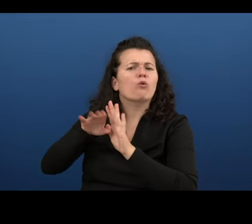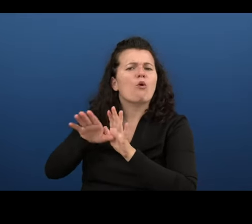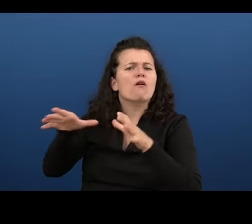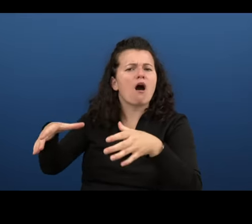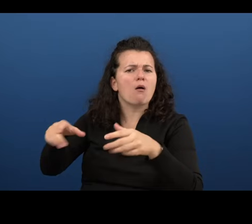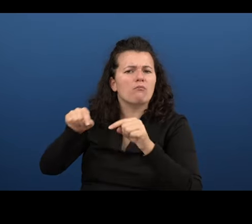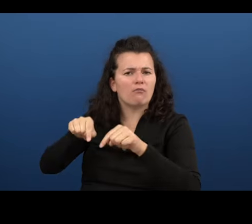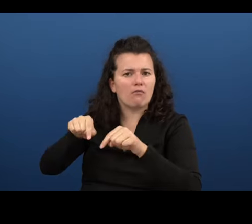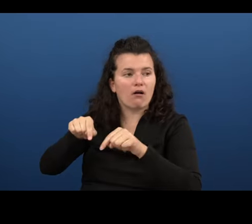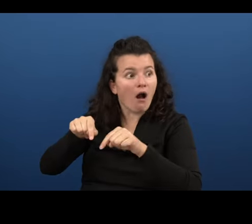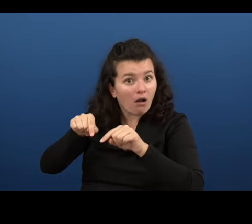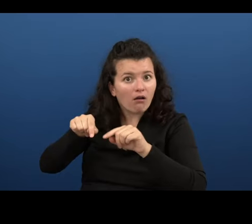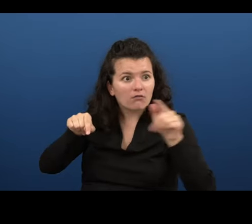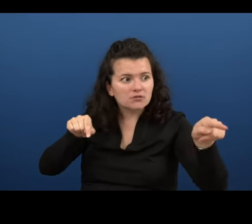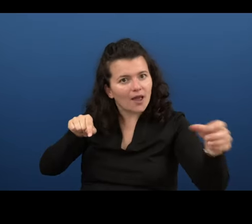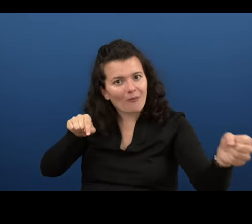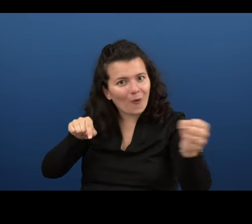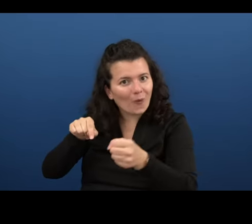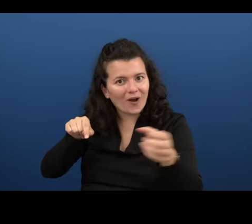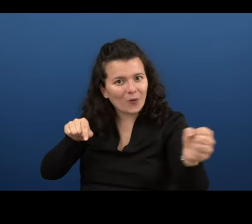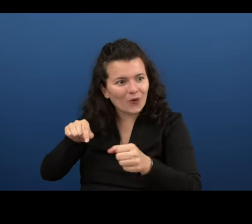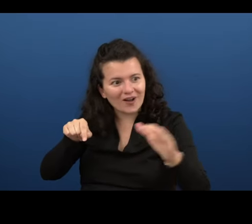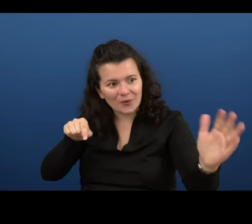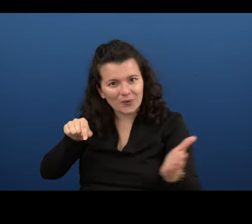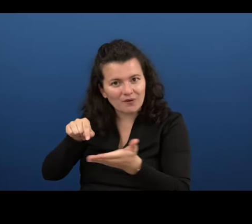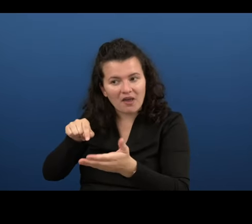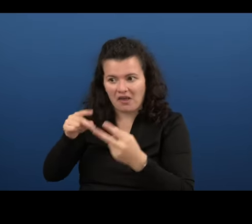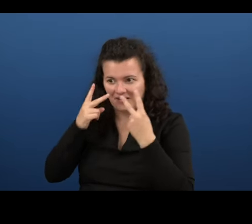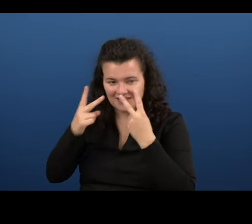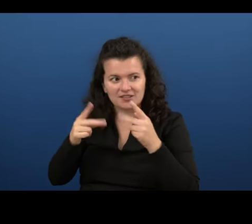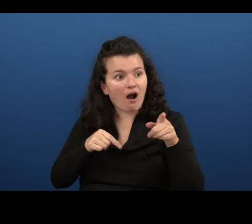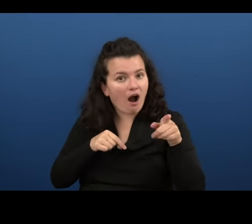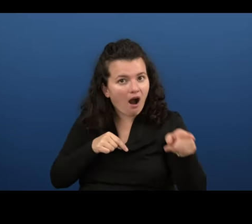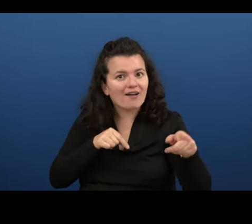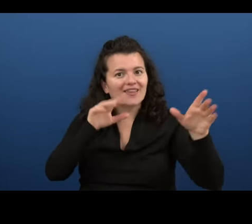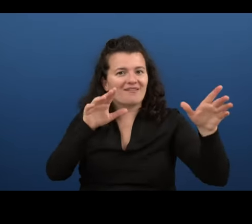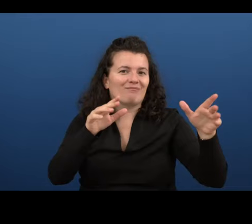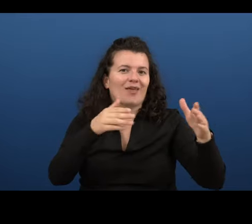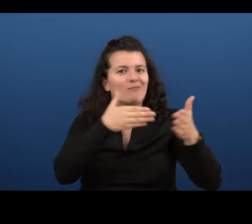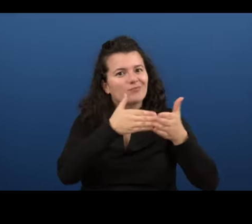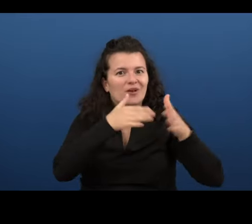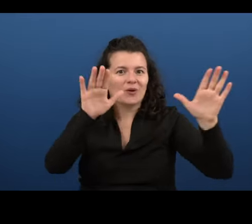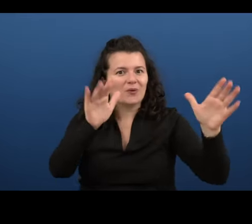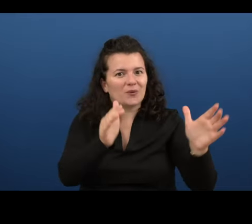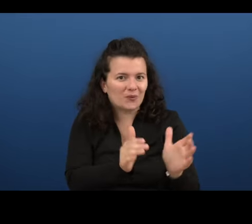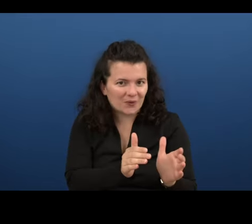to these young persons, we can see that it's reduced, and therefore closed barriers in